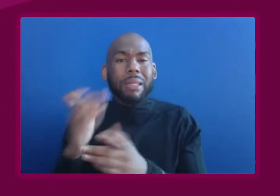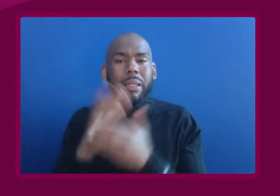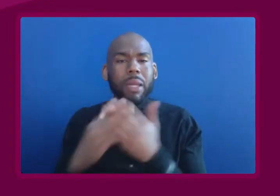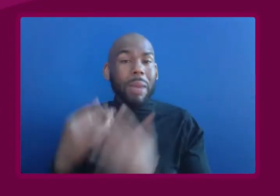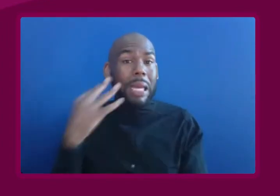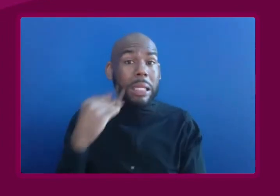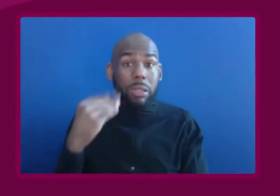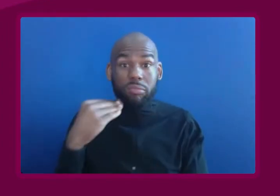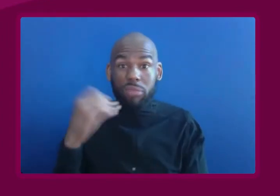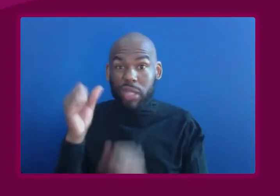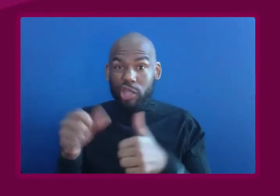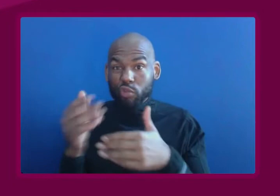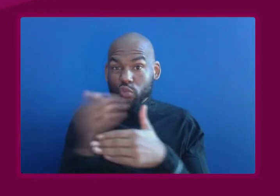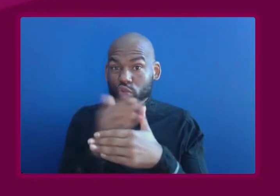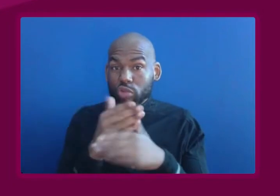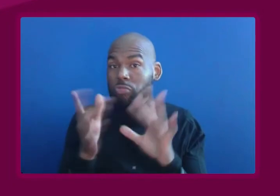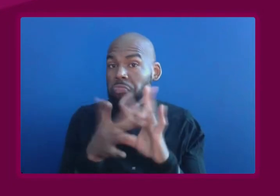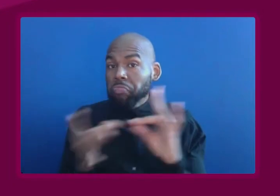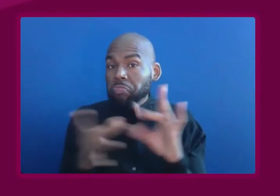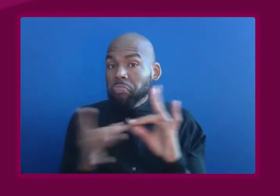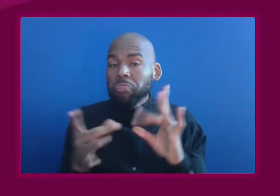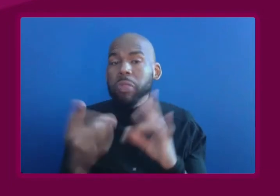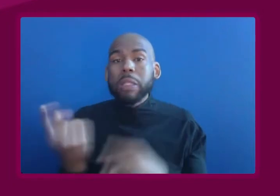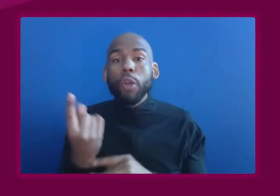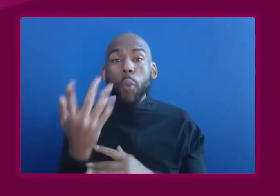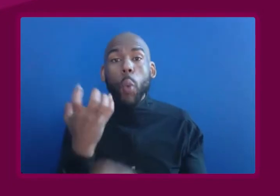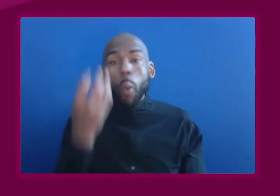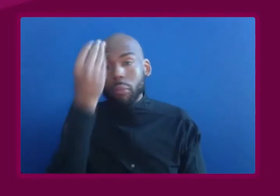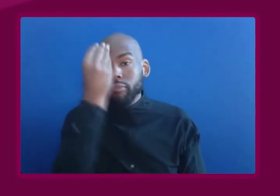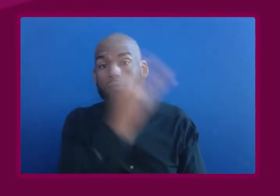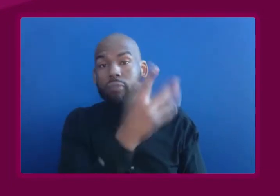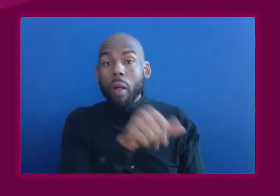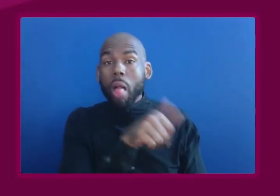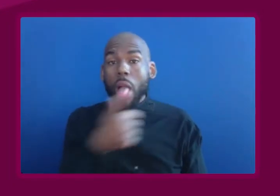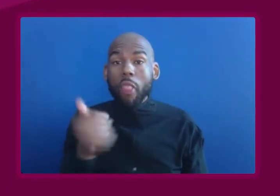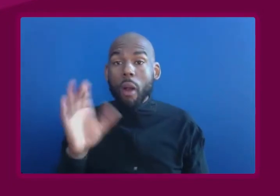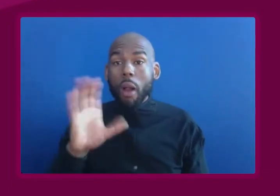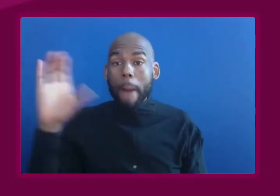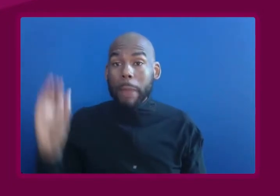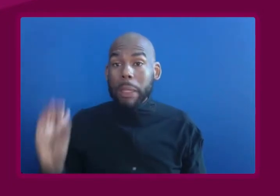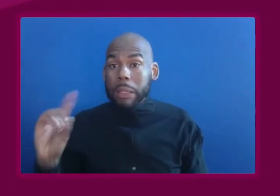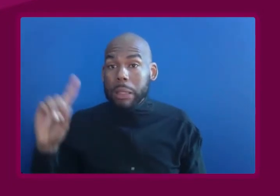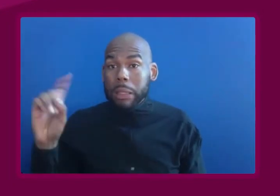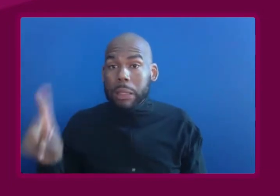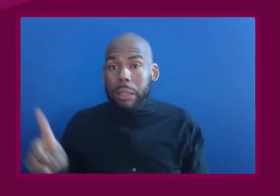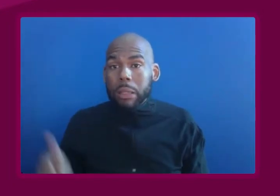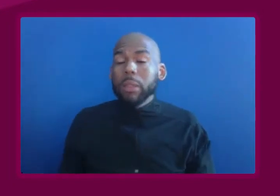Are there any of them that you could share that you would want other companies to know? Miguel Quiñones: Yeah.